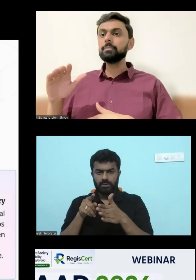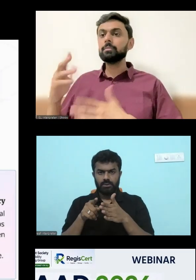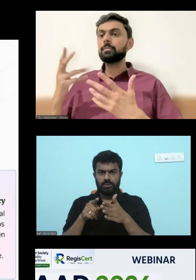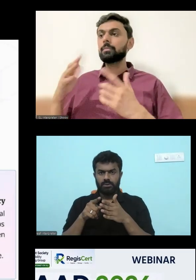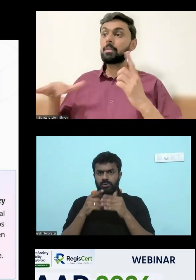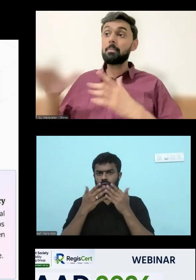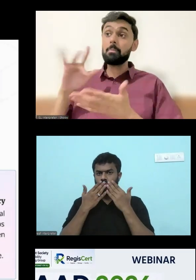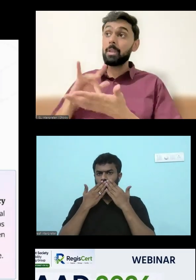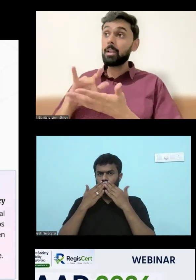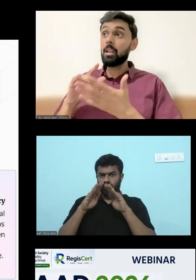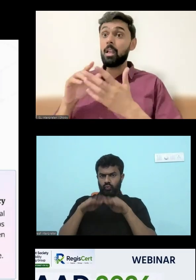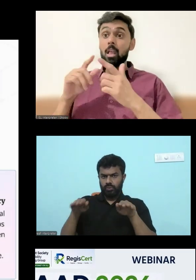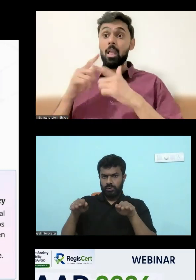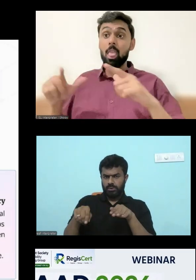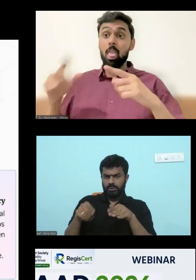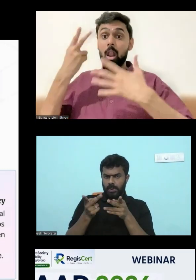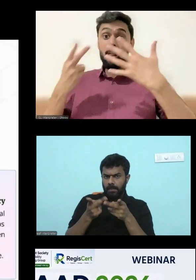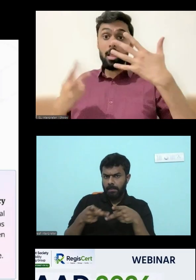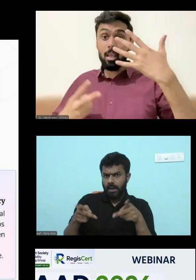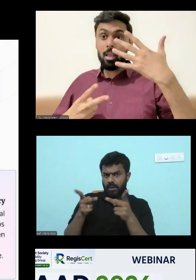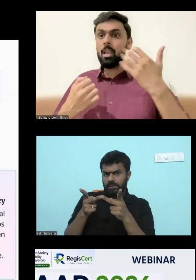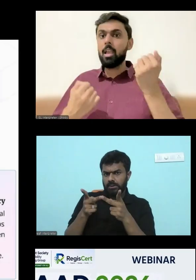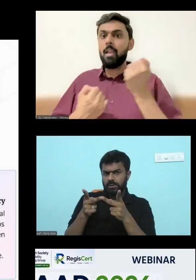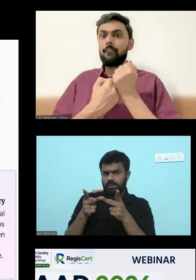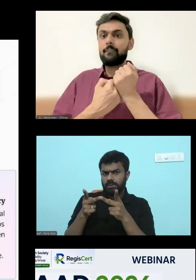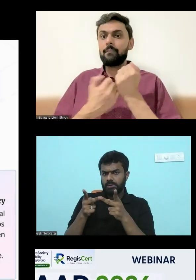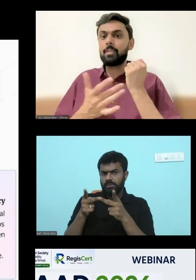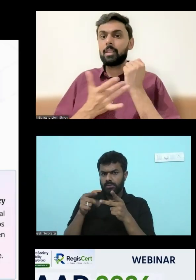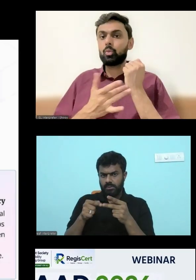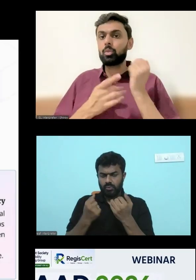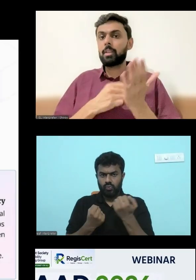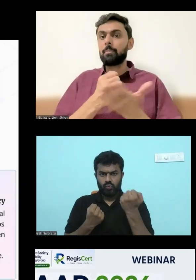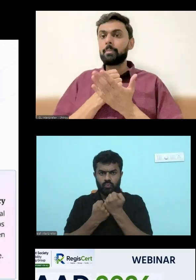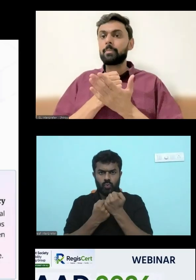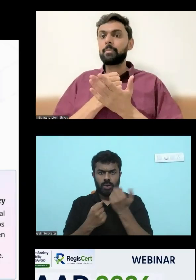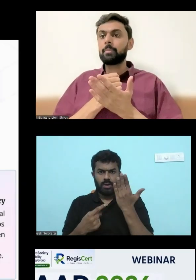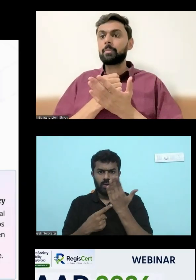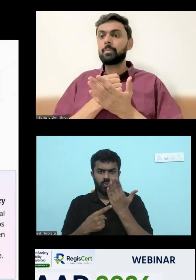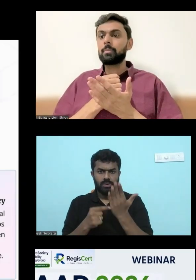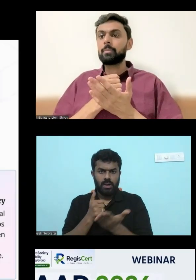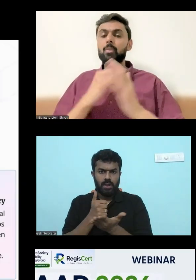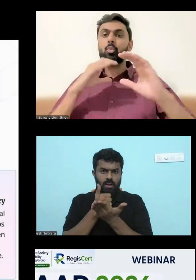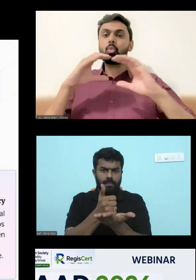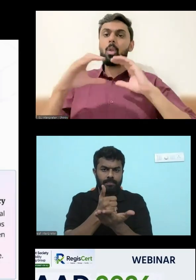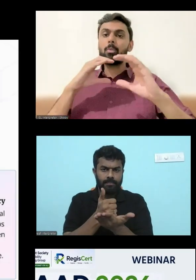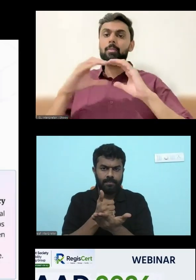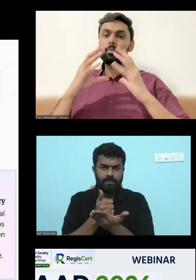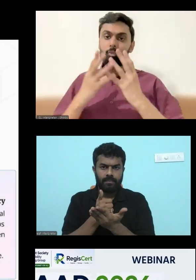assistive technology helps to ease the gap between their communication and instructional languages.